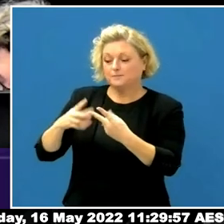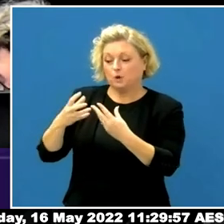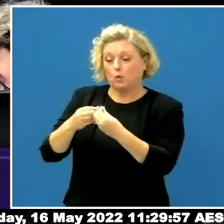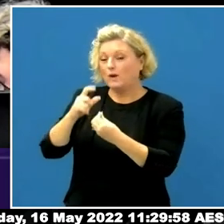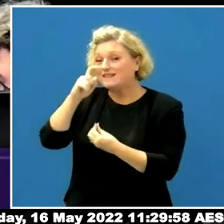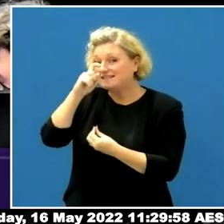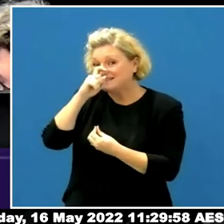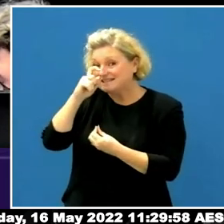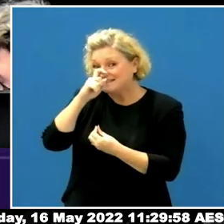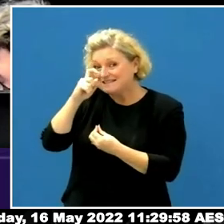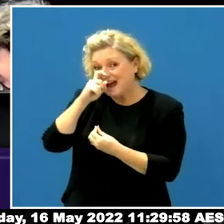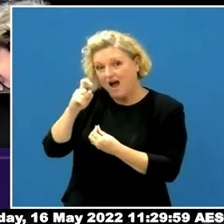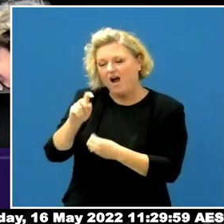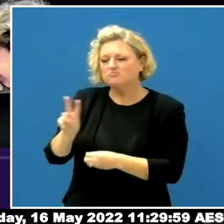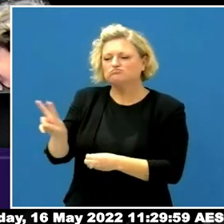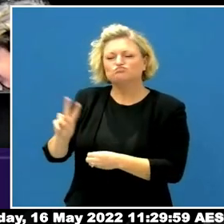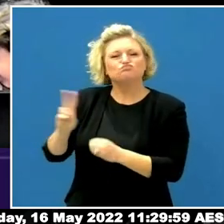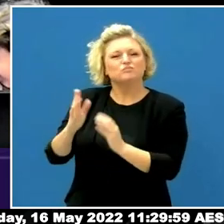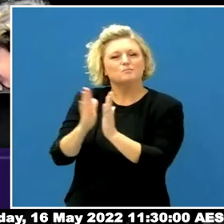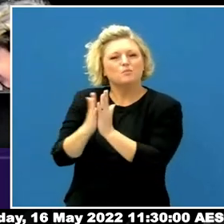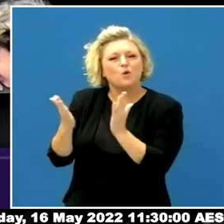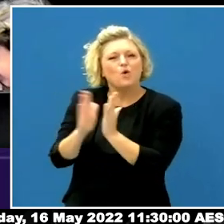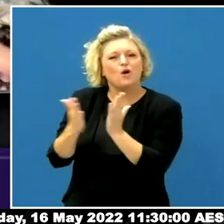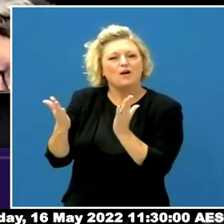Them both reading together. SALLY: Yes. MR FOGARTY: And the last one, and these are in